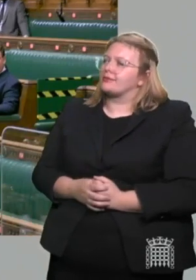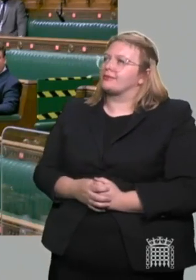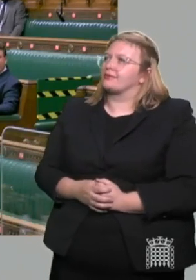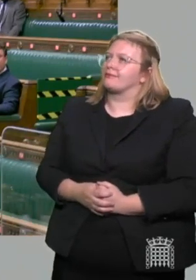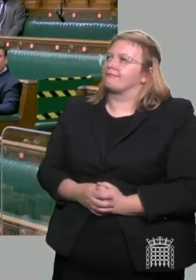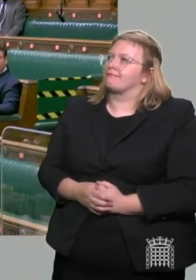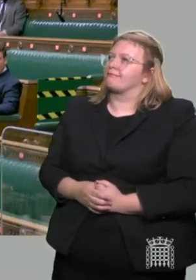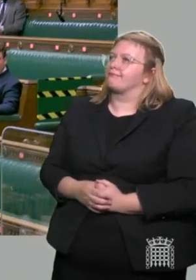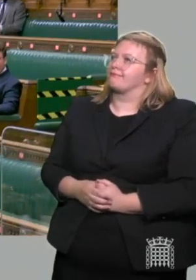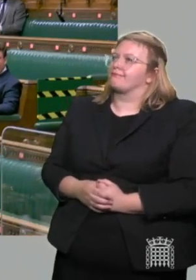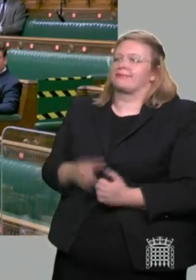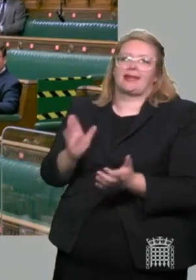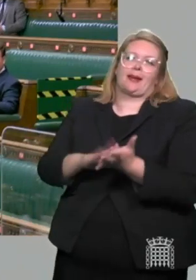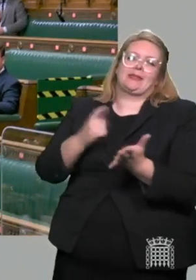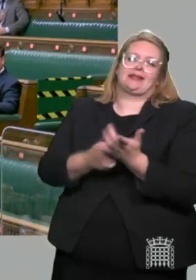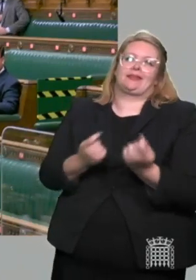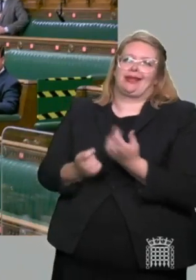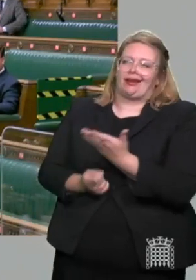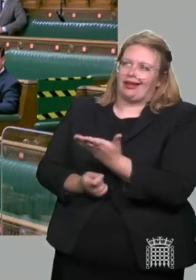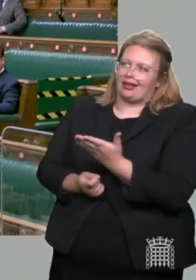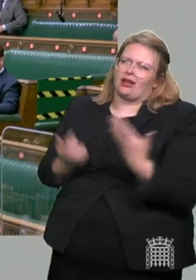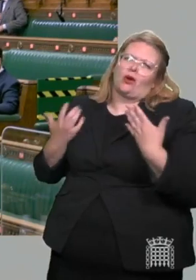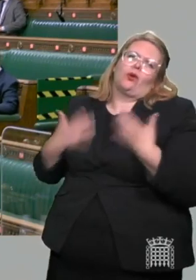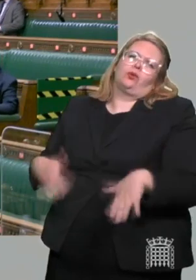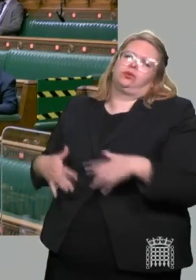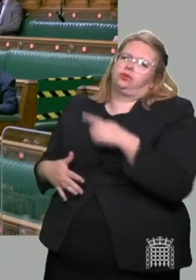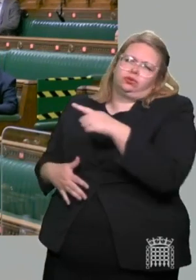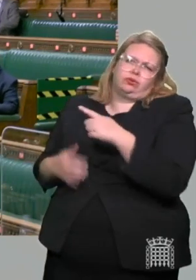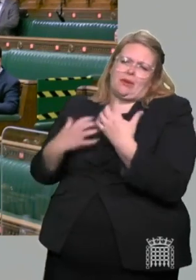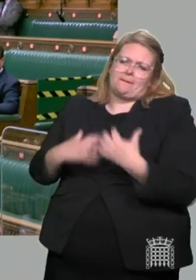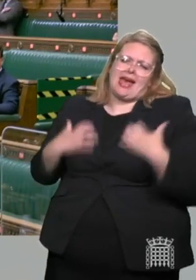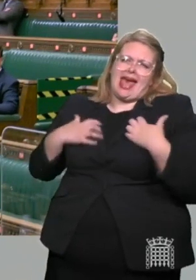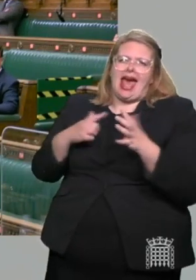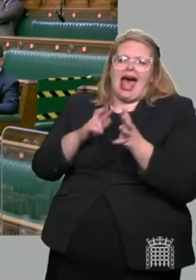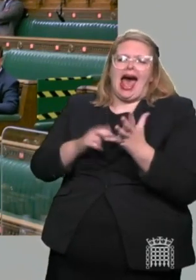I am lost in admiration for what Andy Street is doing. He is a fantastic Mayor